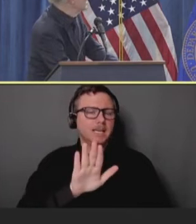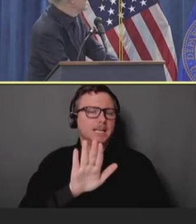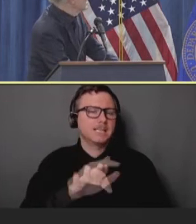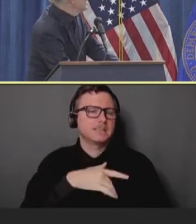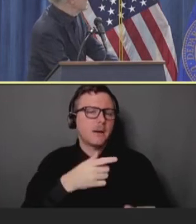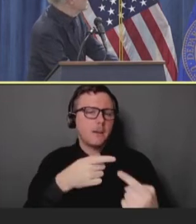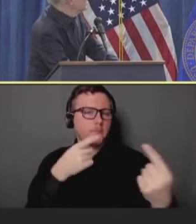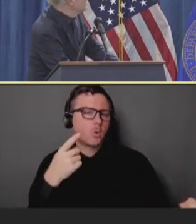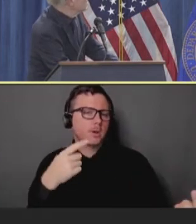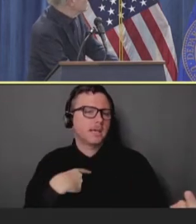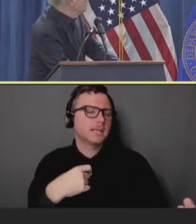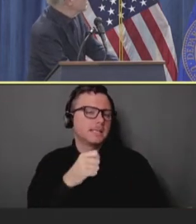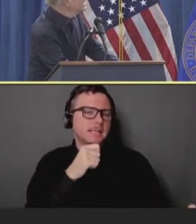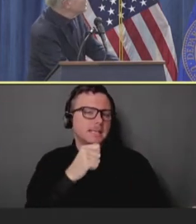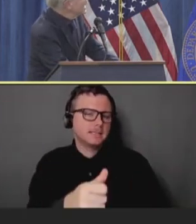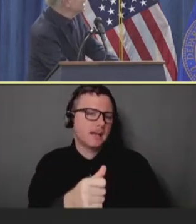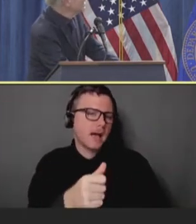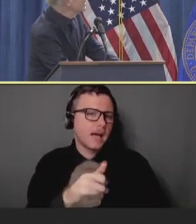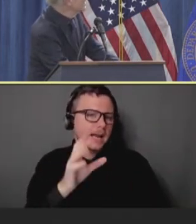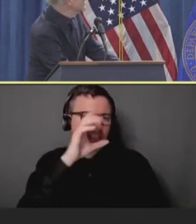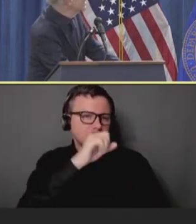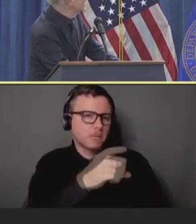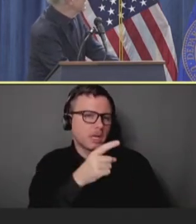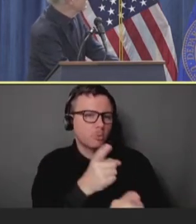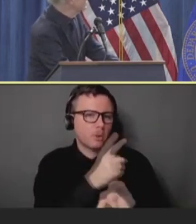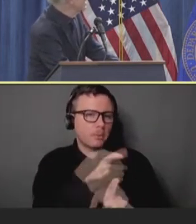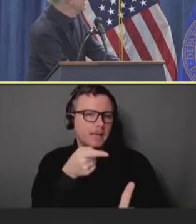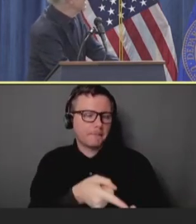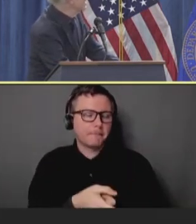So, communication accuracy standard.